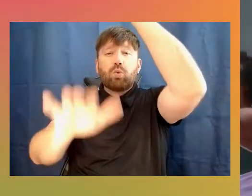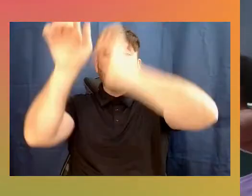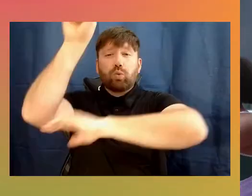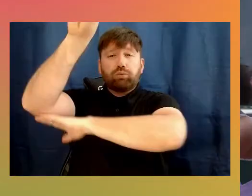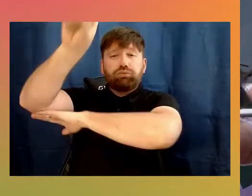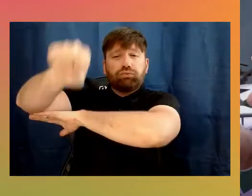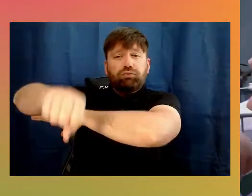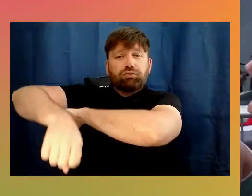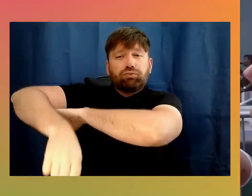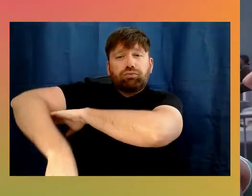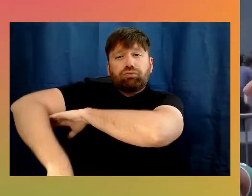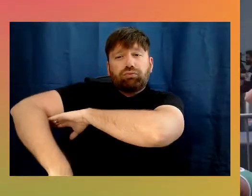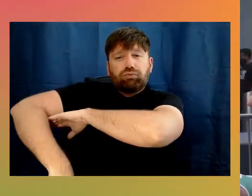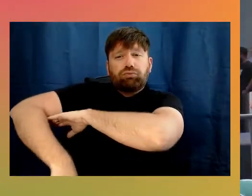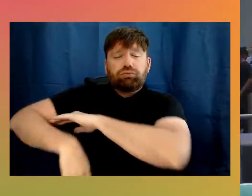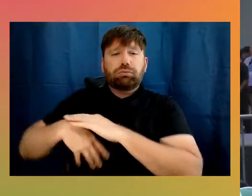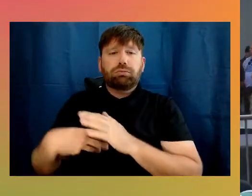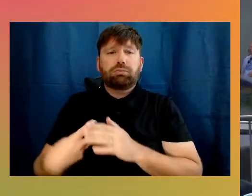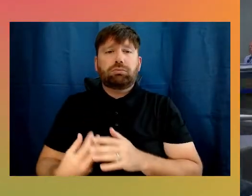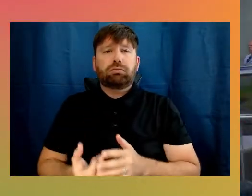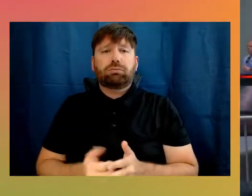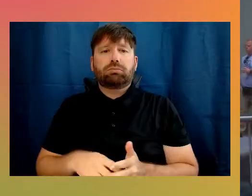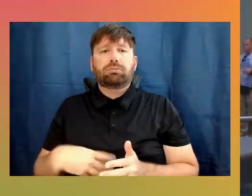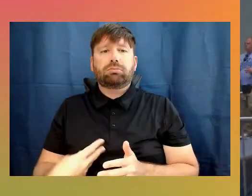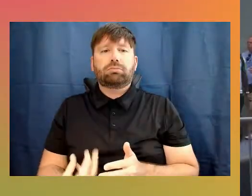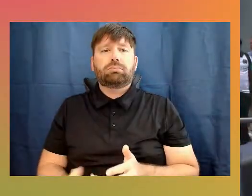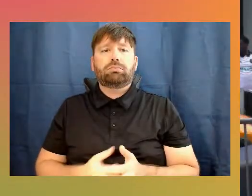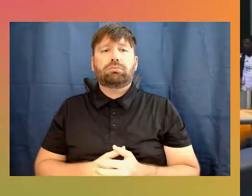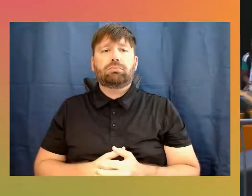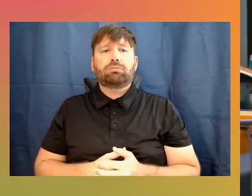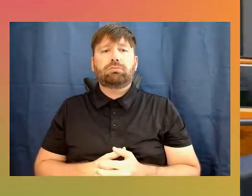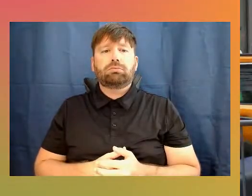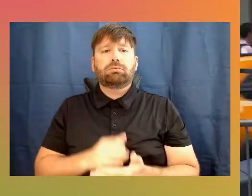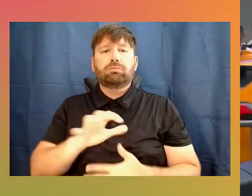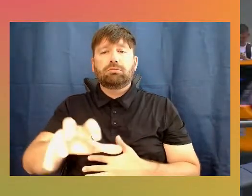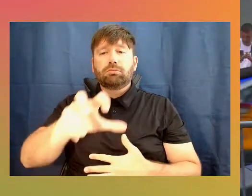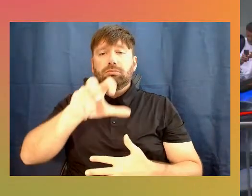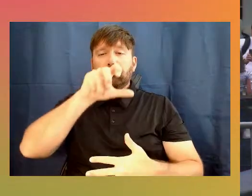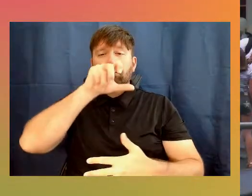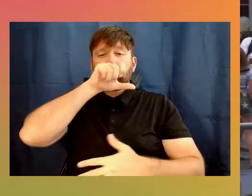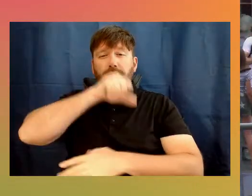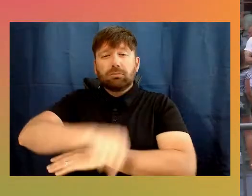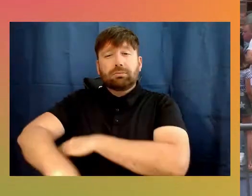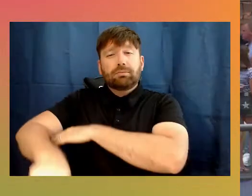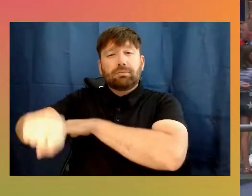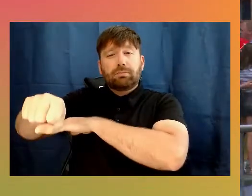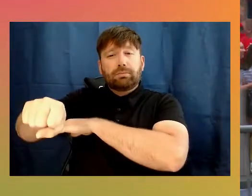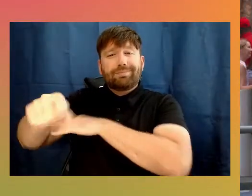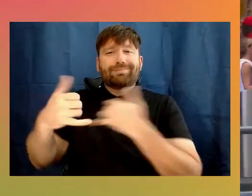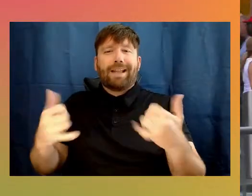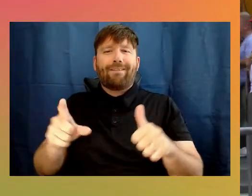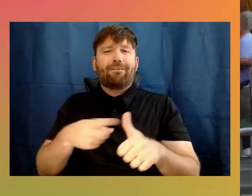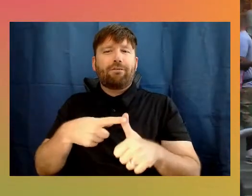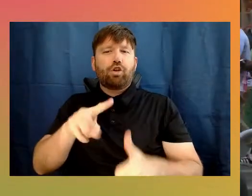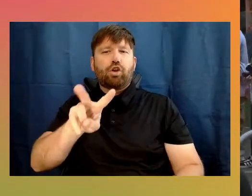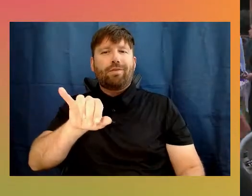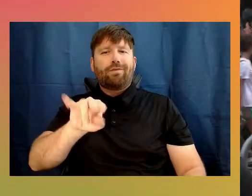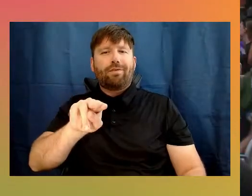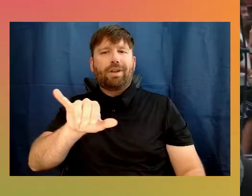BIG BREATH. REACH HIGH. EXHALE, MELTING OVER THE SIDES.